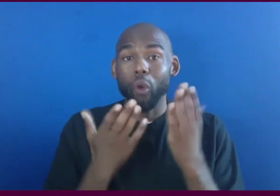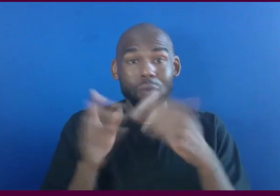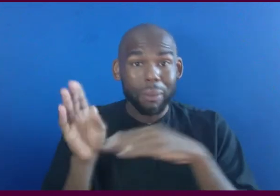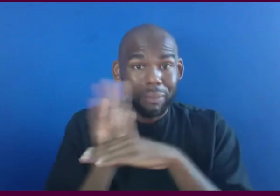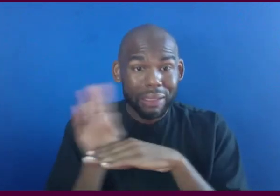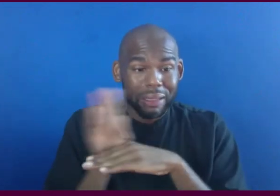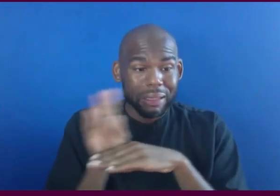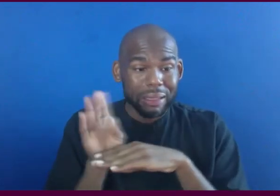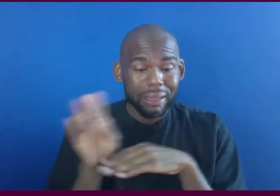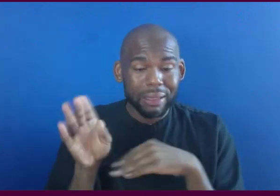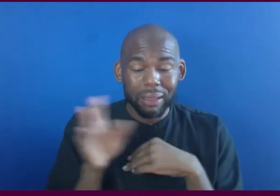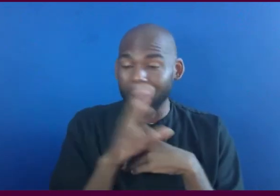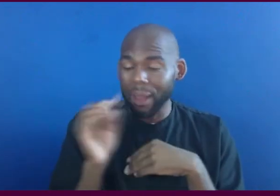to offer businesses.